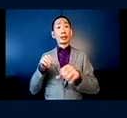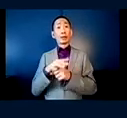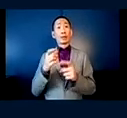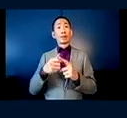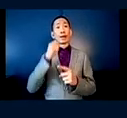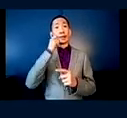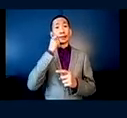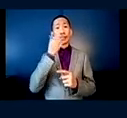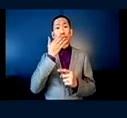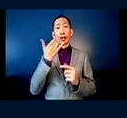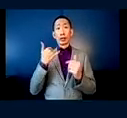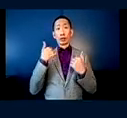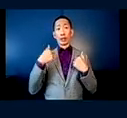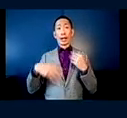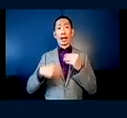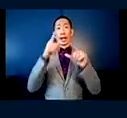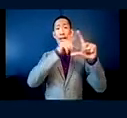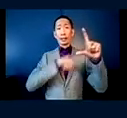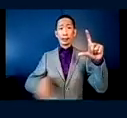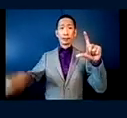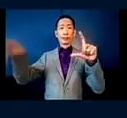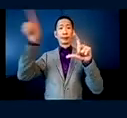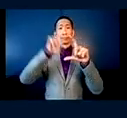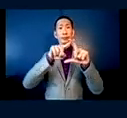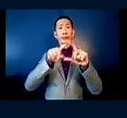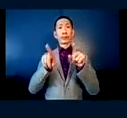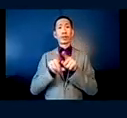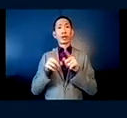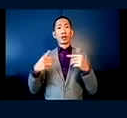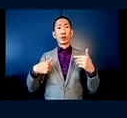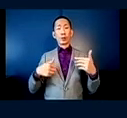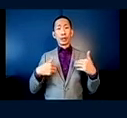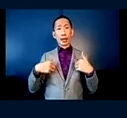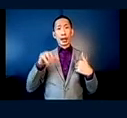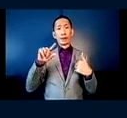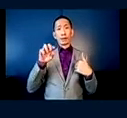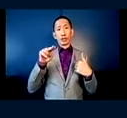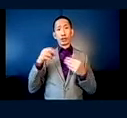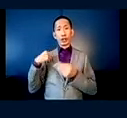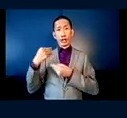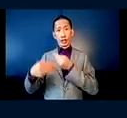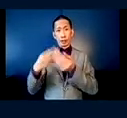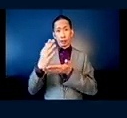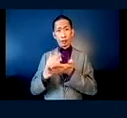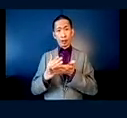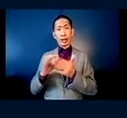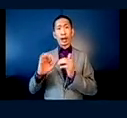SKIN COLOR, WHICH IS WHY I PUT THAT ON THE OUTSIDE. AND THEN WE HAVE THE GENE,